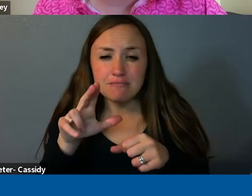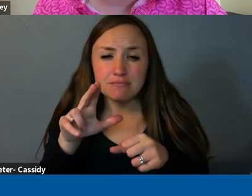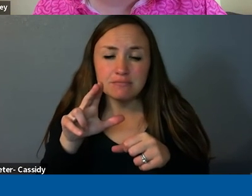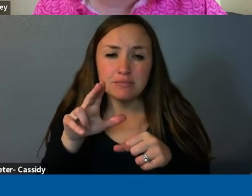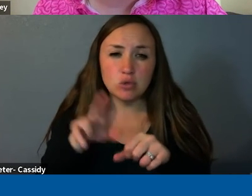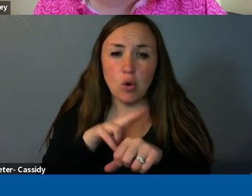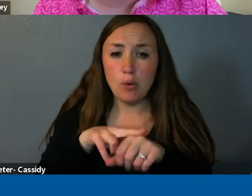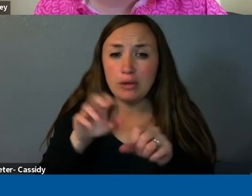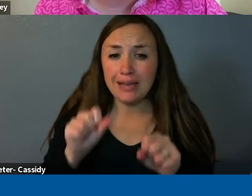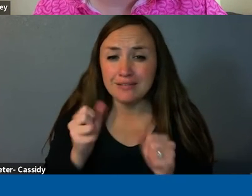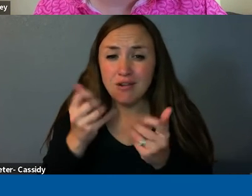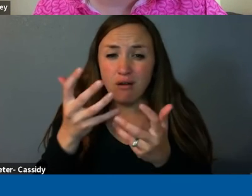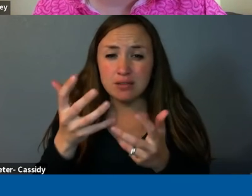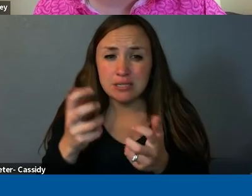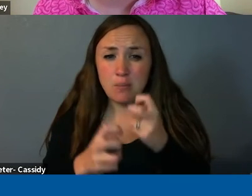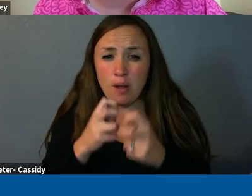like tough to navigate.